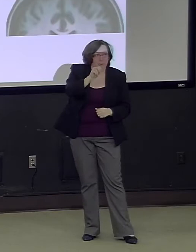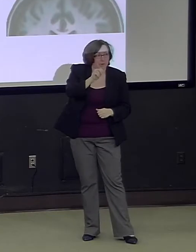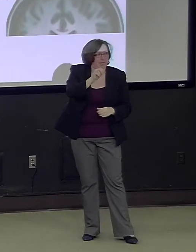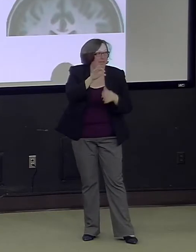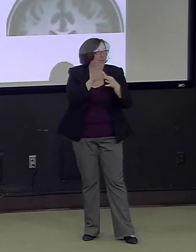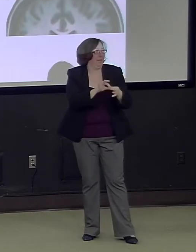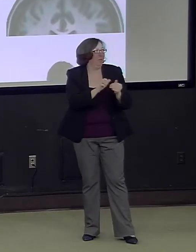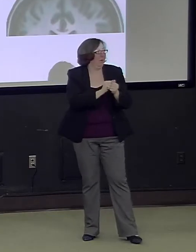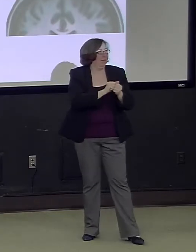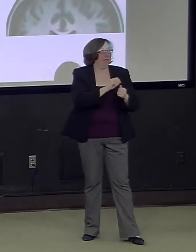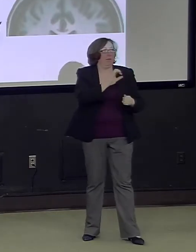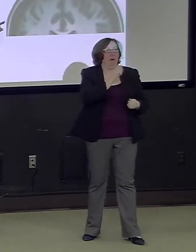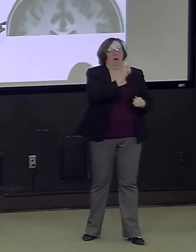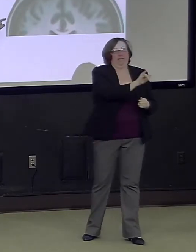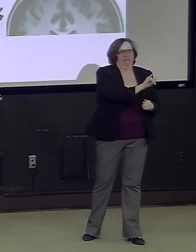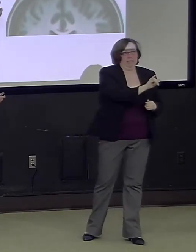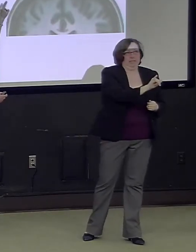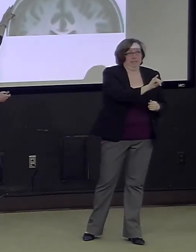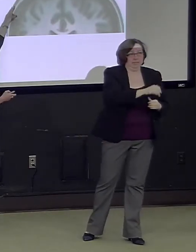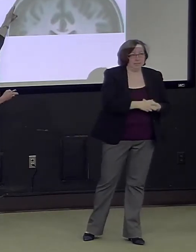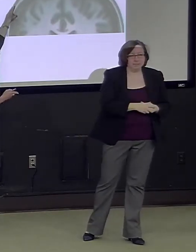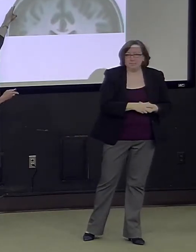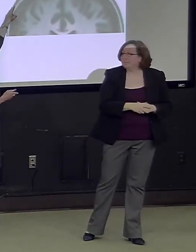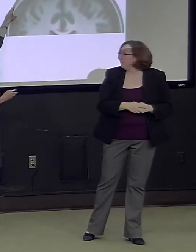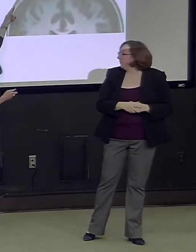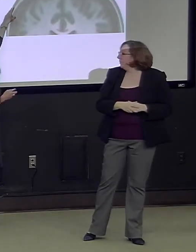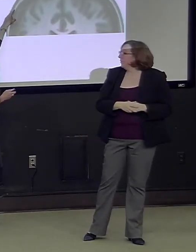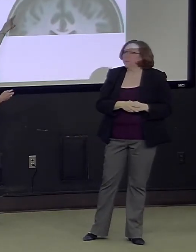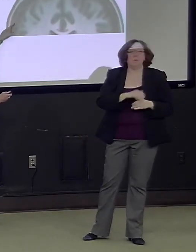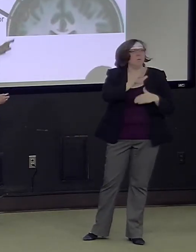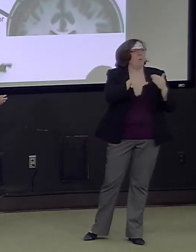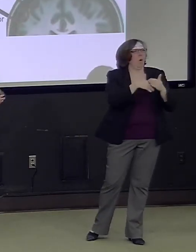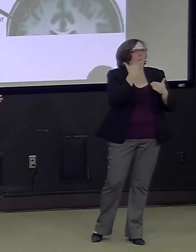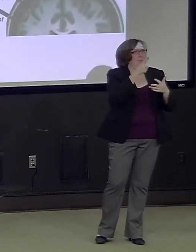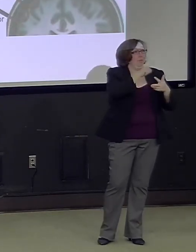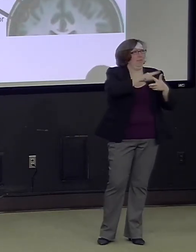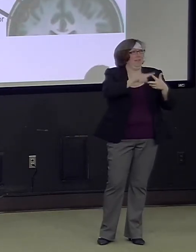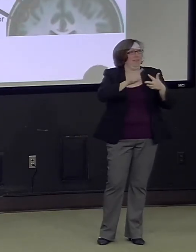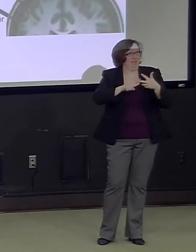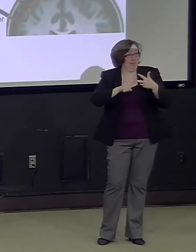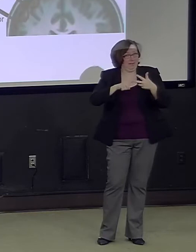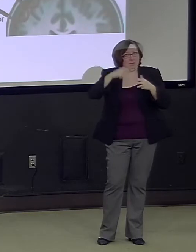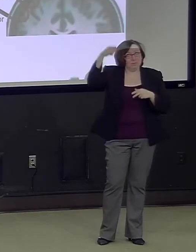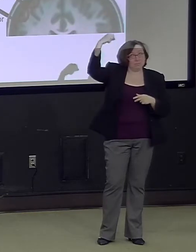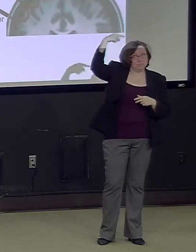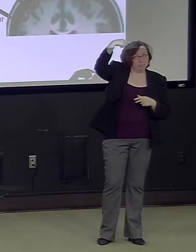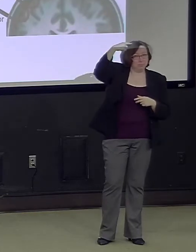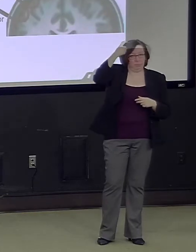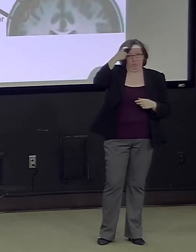We shoot all three wavelengths into the brain, and then we detect what comes out.